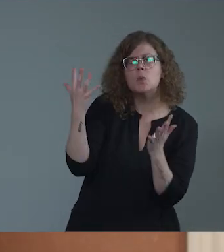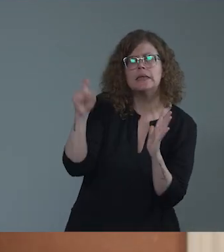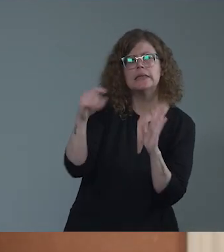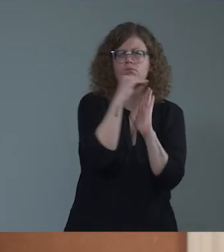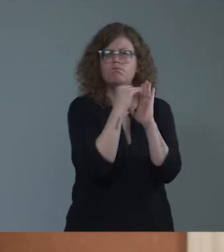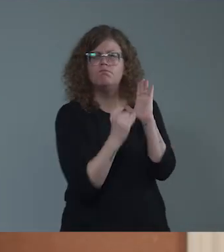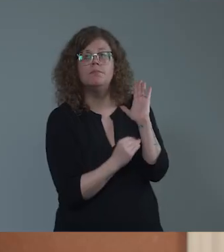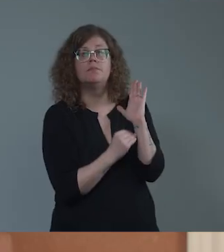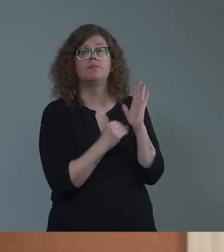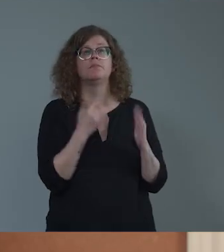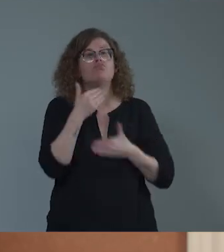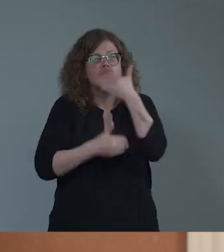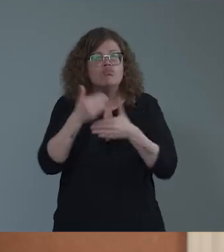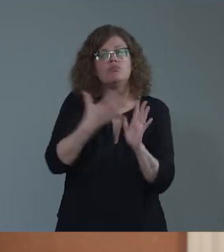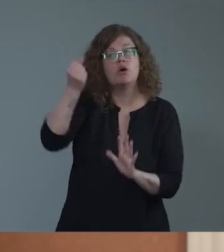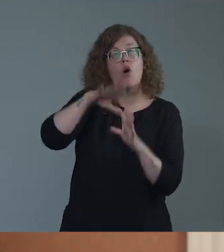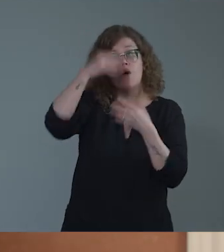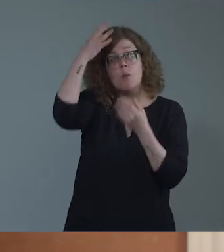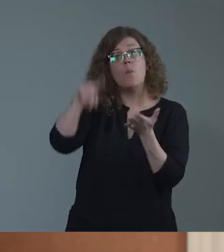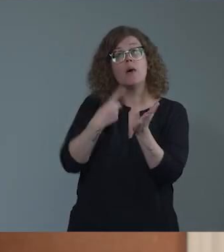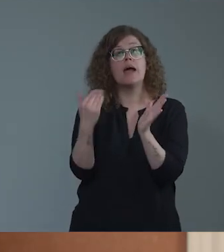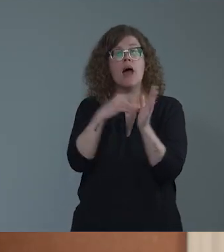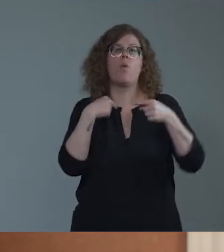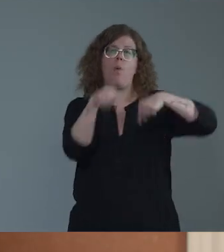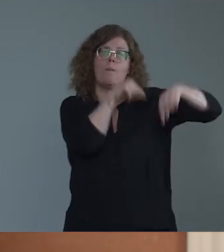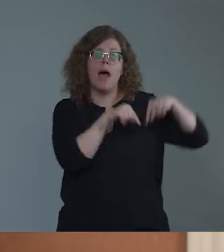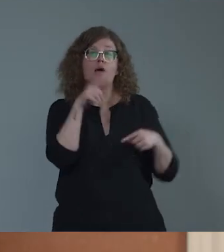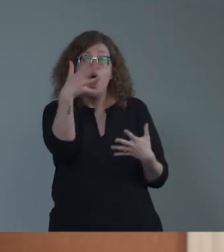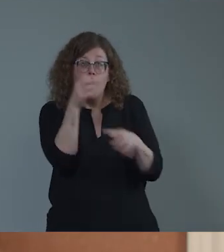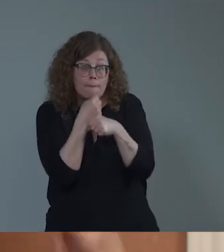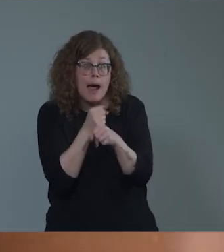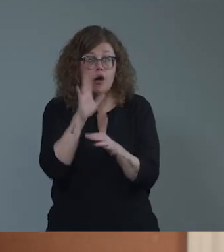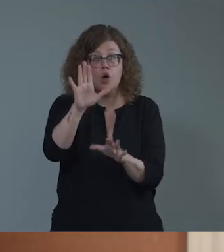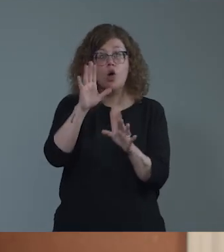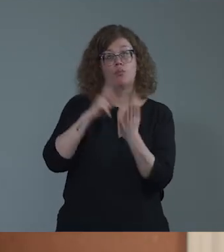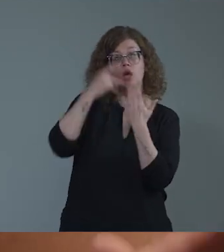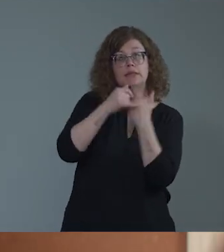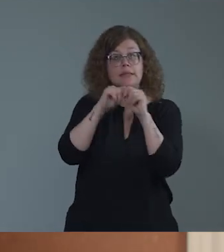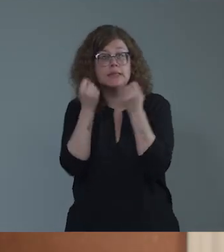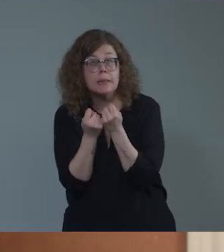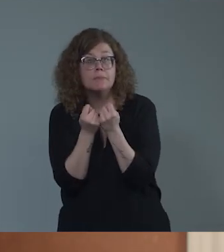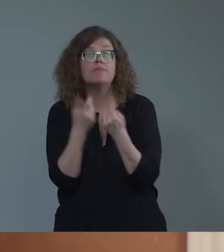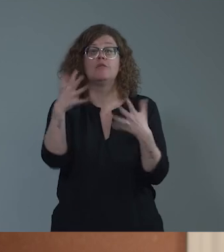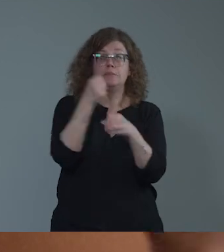into the call. So here's that the pulling through of that information once again. So back at the beginning, you created your project team.